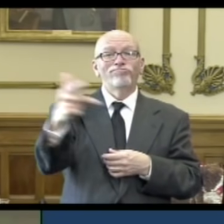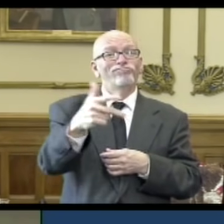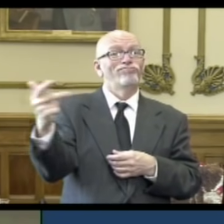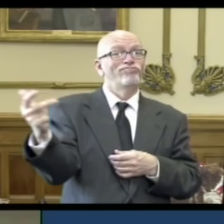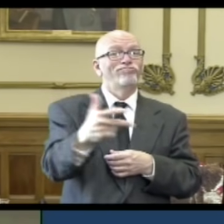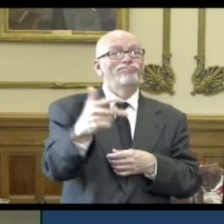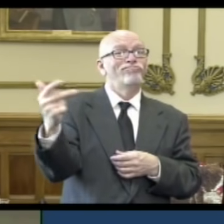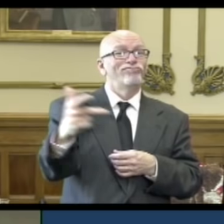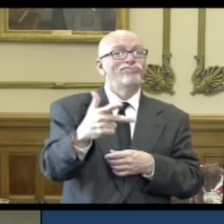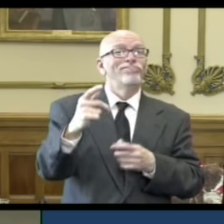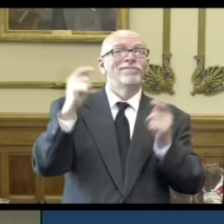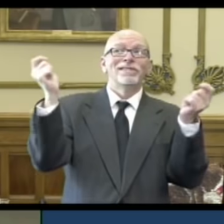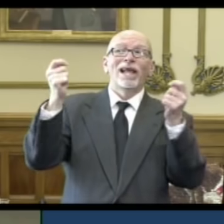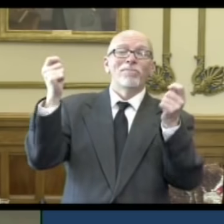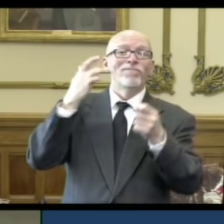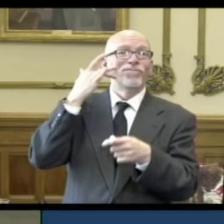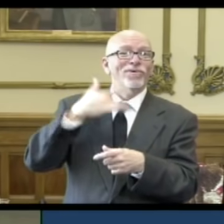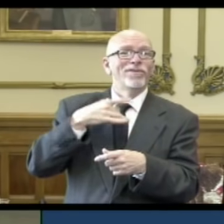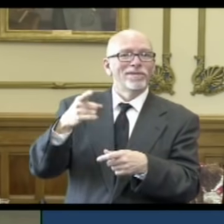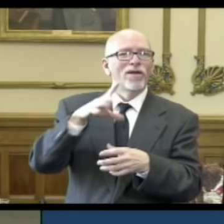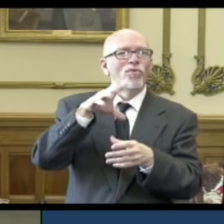SHE WAS WEARING A PURPLE. AND